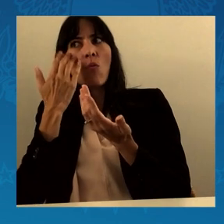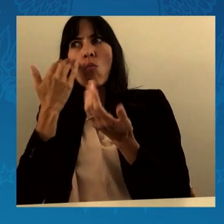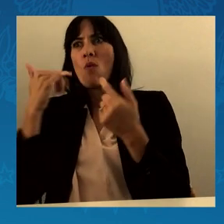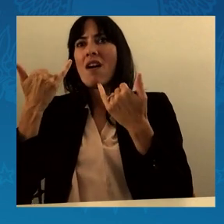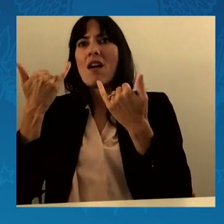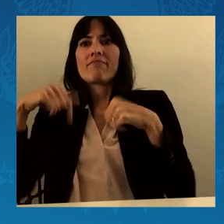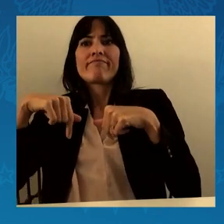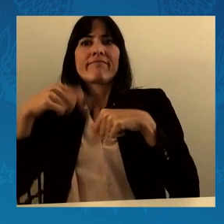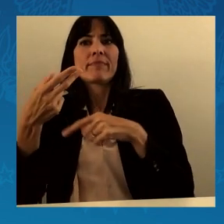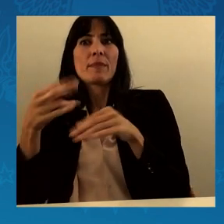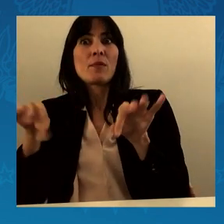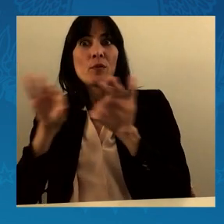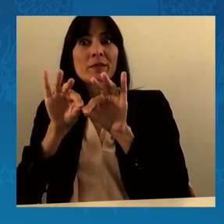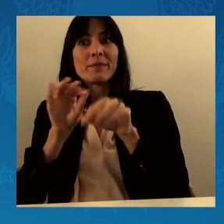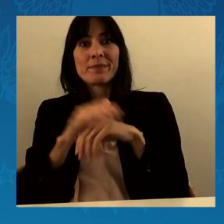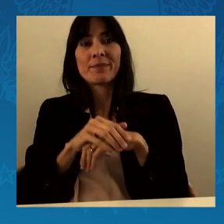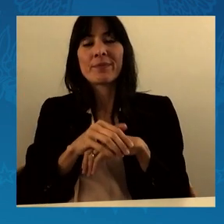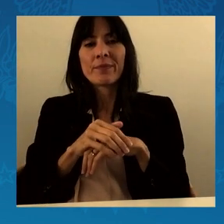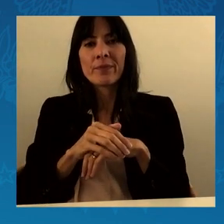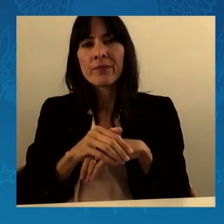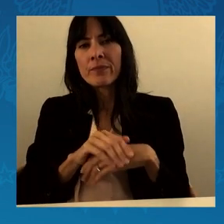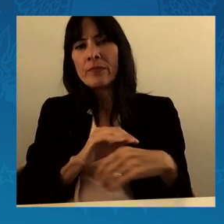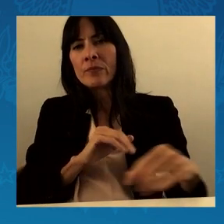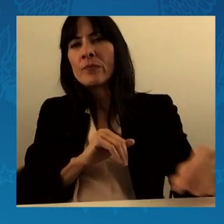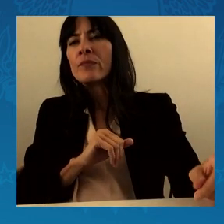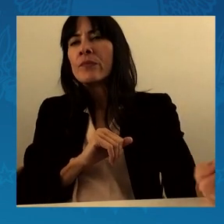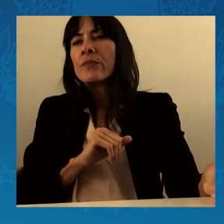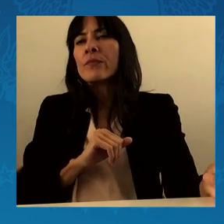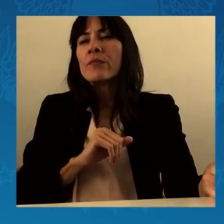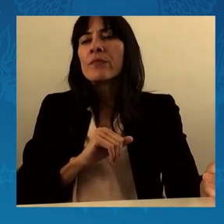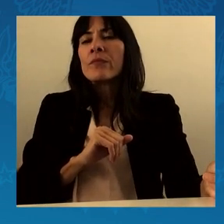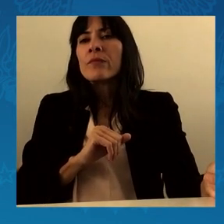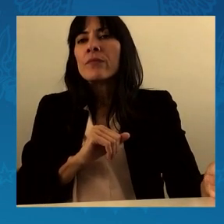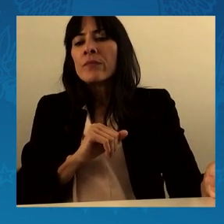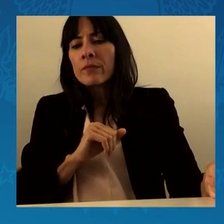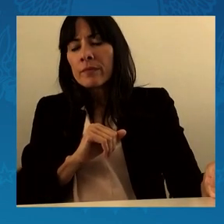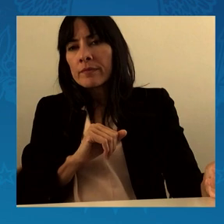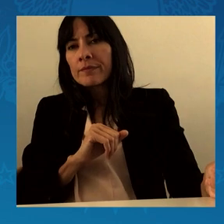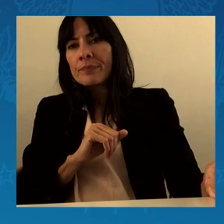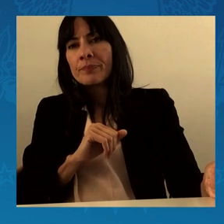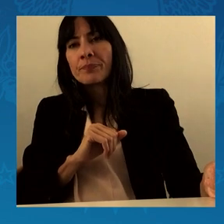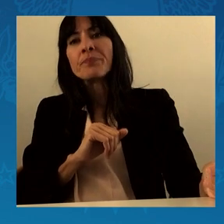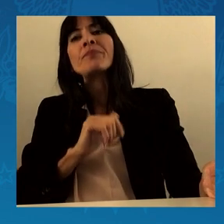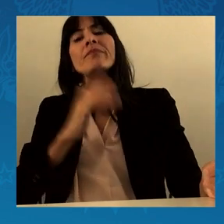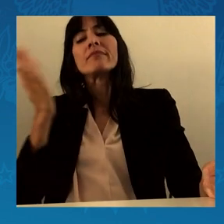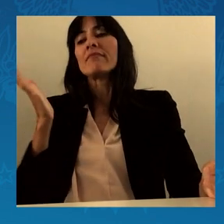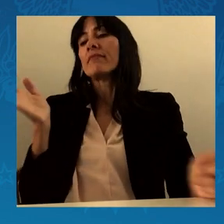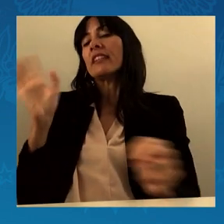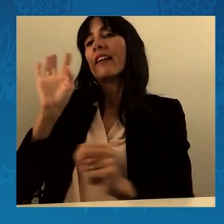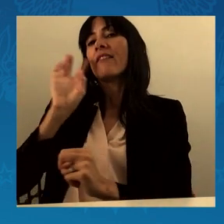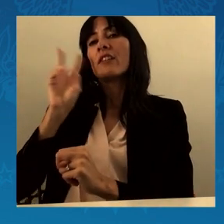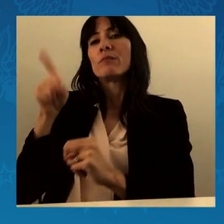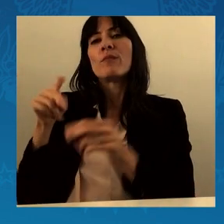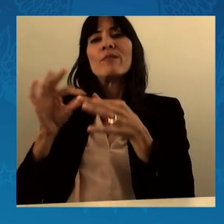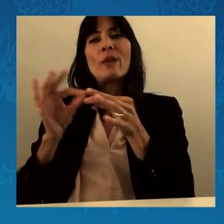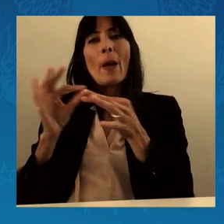Mr. Evans: Vice President talked in her opening remarks about Barry Jackson and Dr. Cooper and those scientists that were produced, by HBCUS